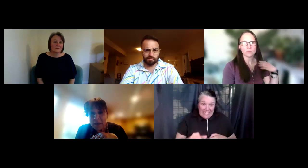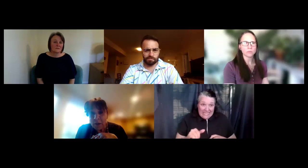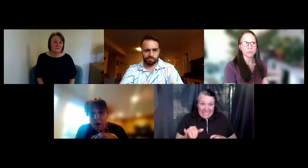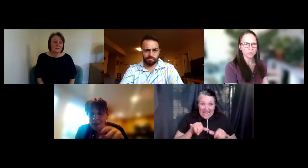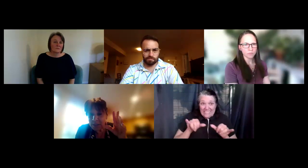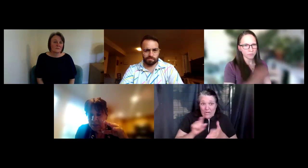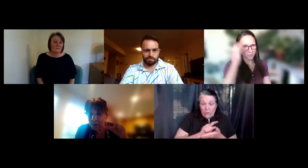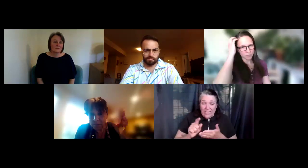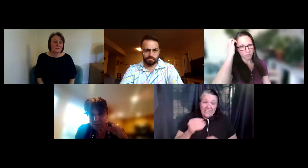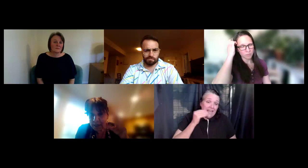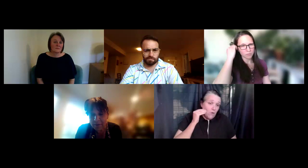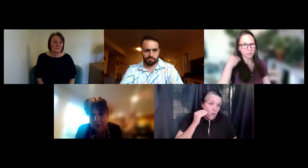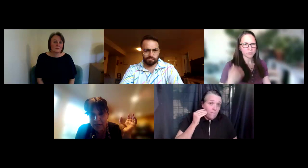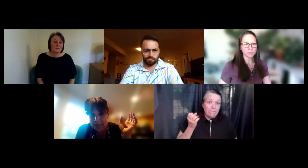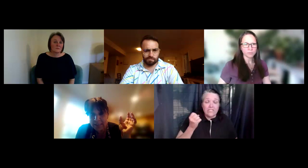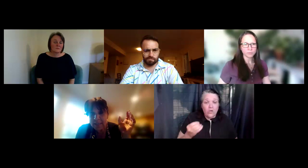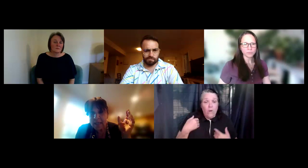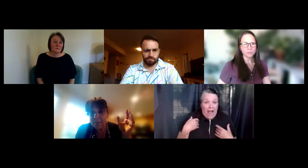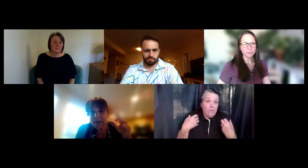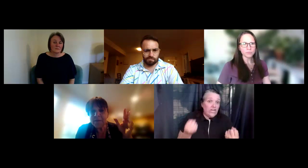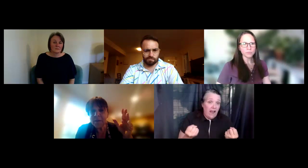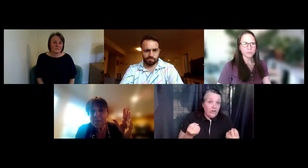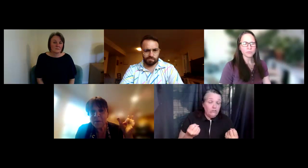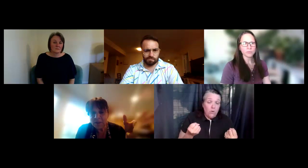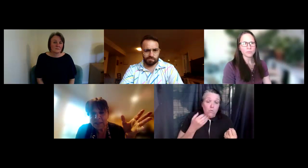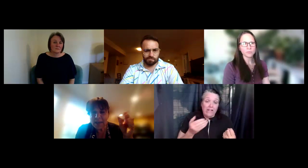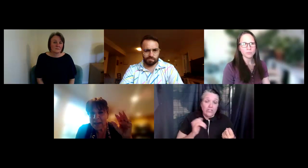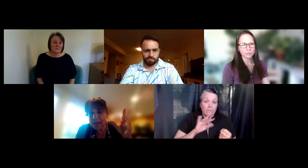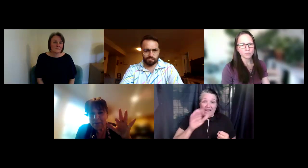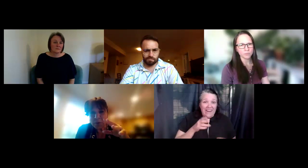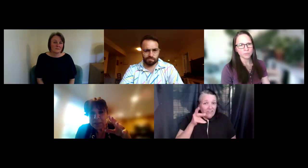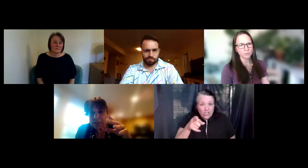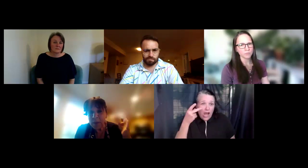so I, too, recovered nicely. But I never saw my brother sick and I kind of never really saw him